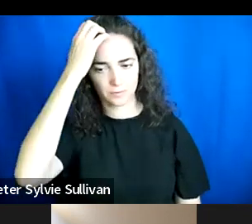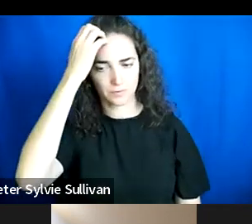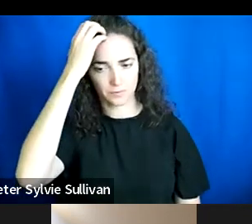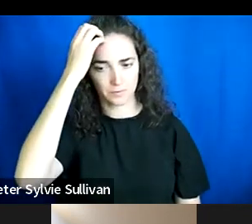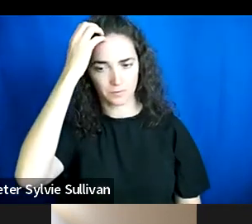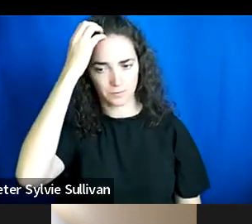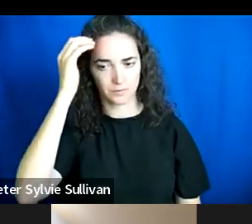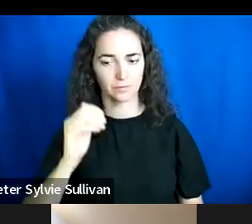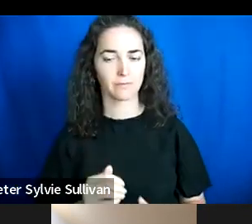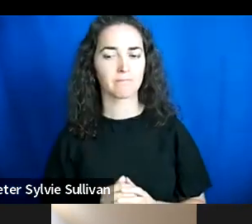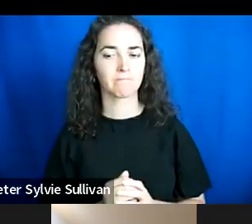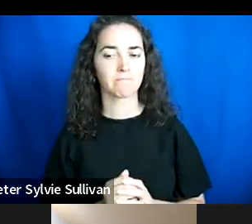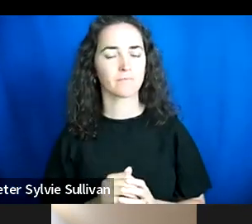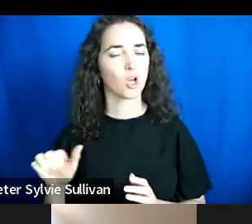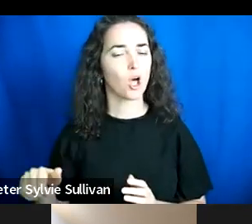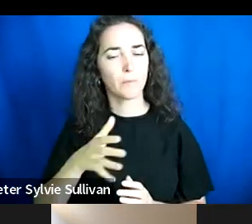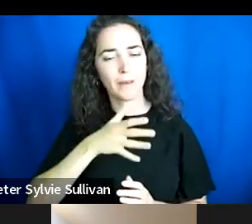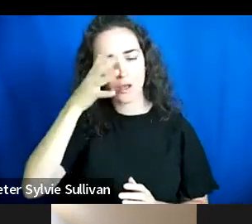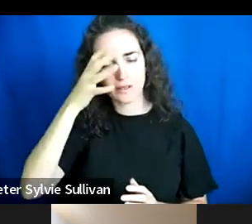The you know I don't know how you do it sort of thing, you know.